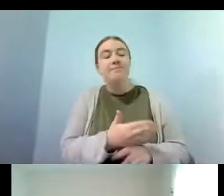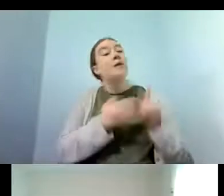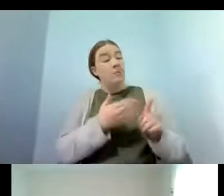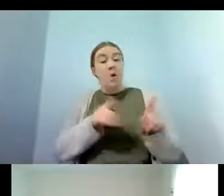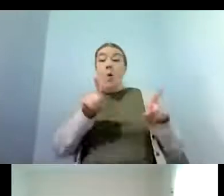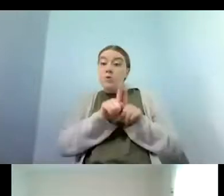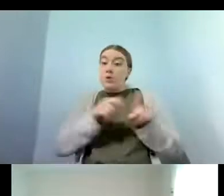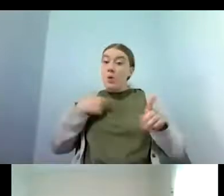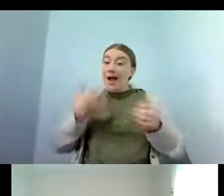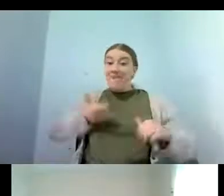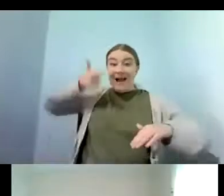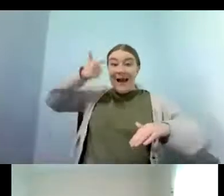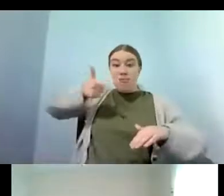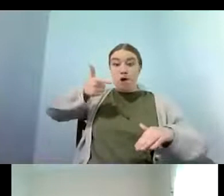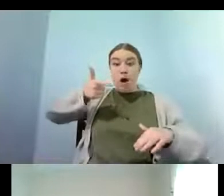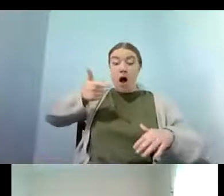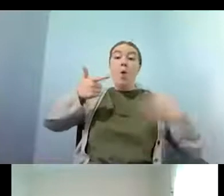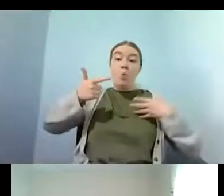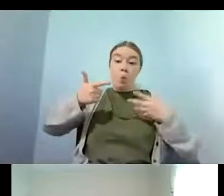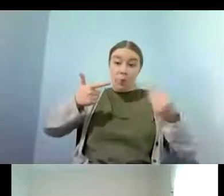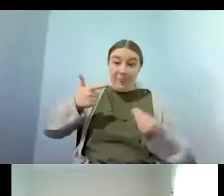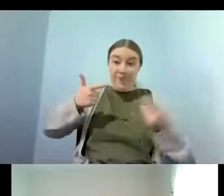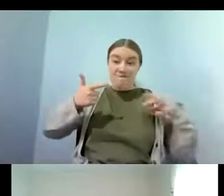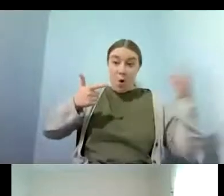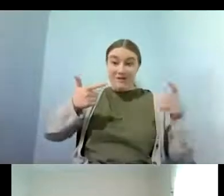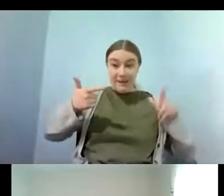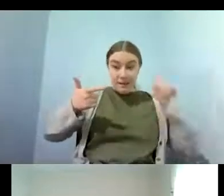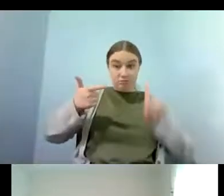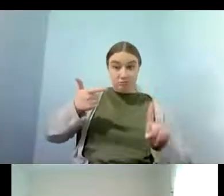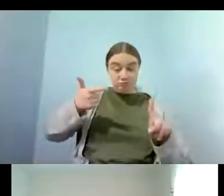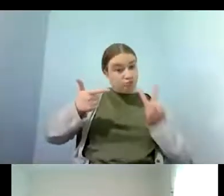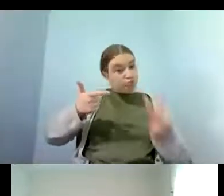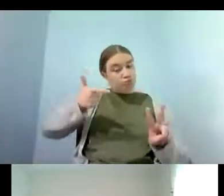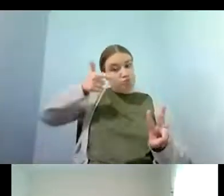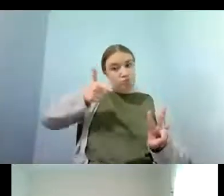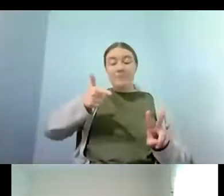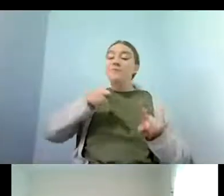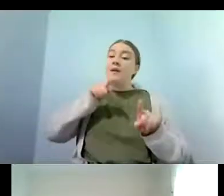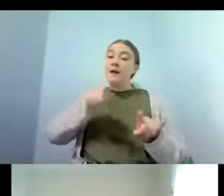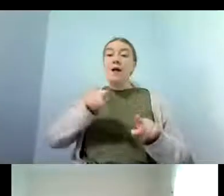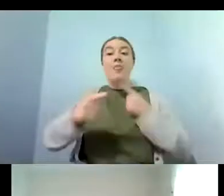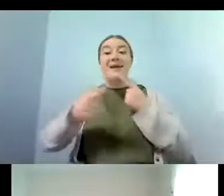gets set up at the notch and tewkesbury and and that data gets put online so volunteers can help